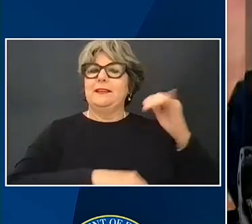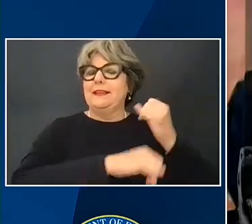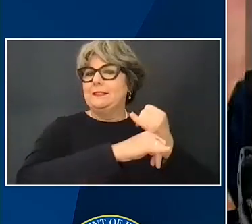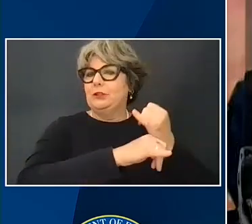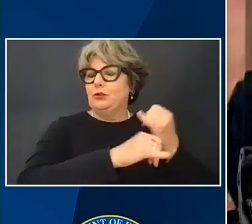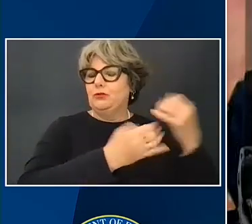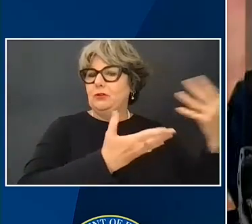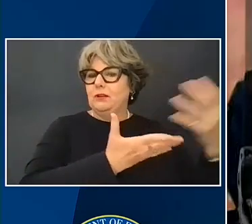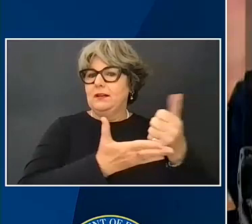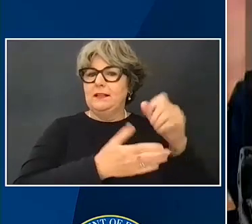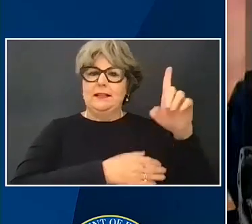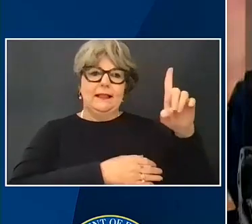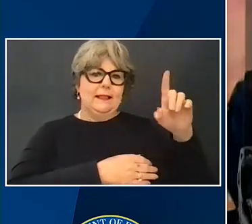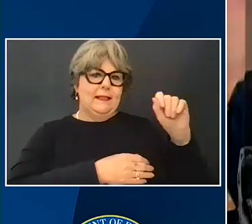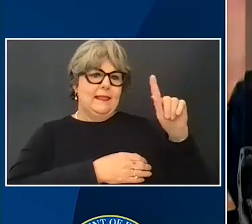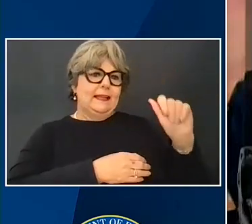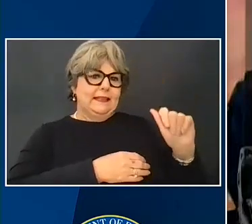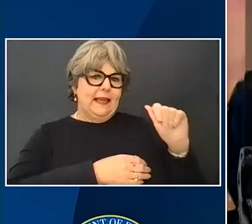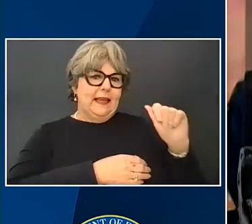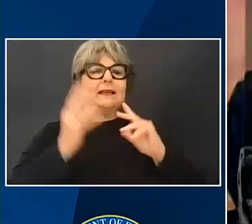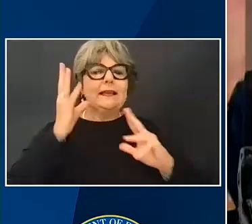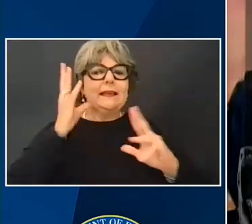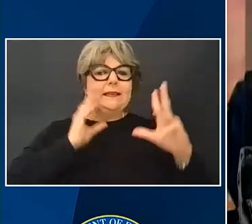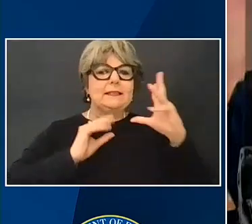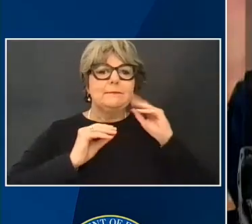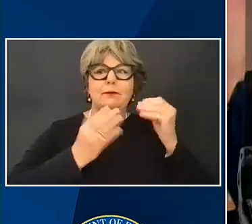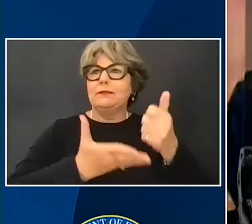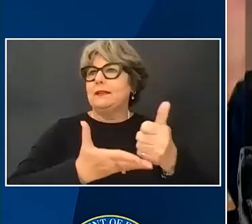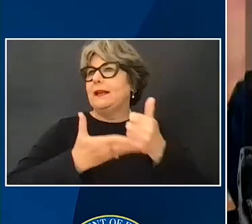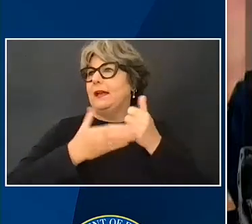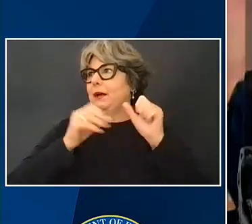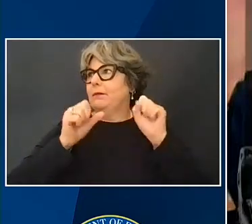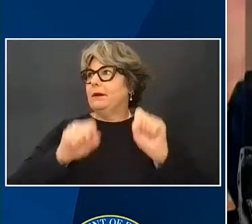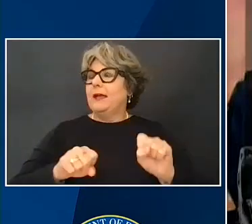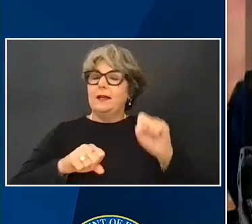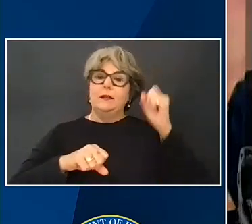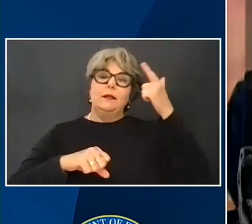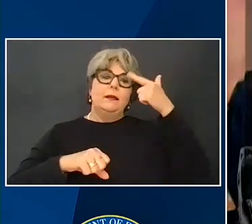actual experience that can help us. Because it doesn't need to be unreasonably